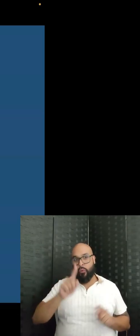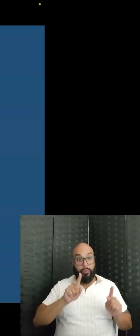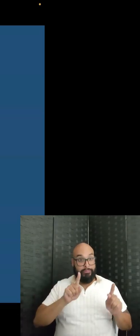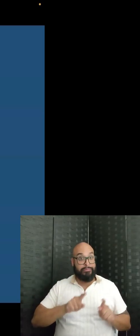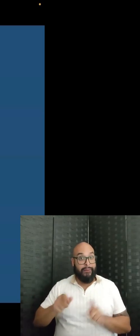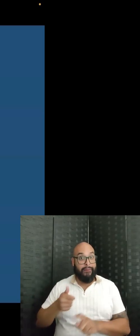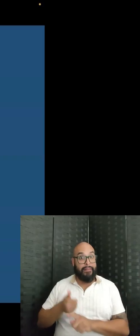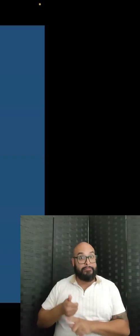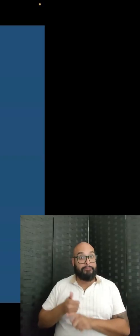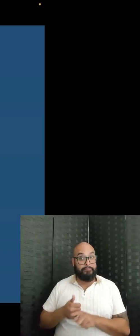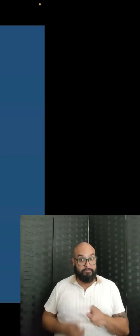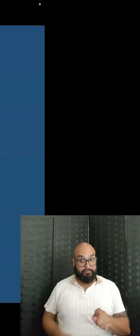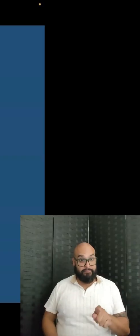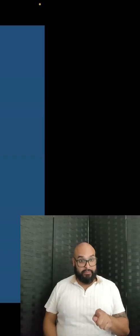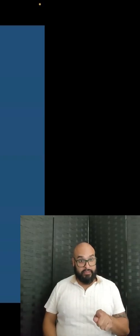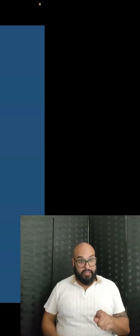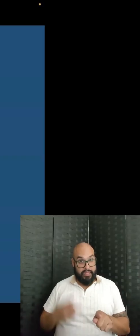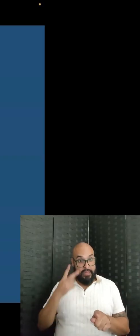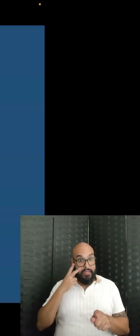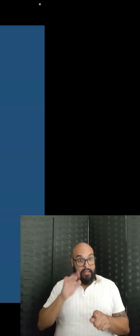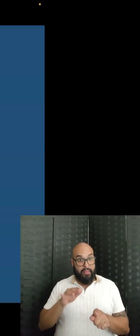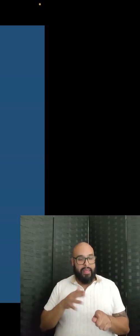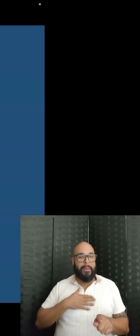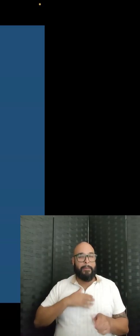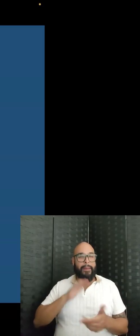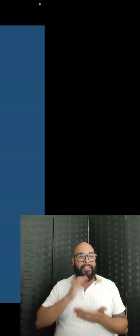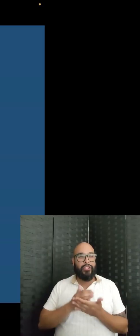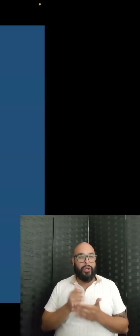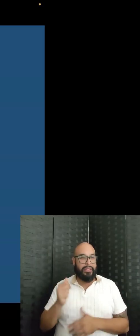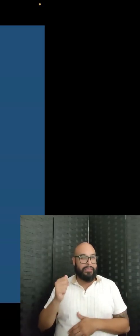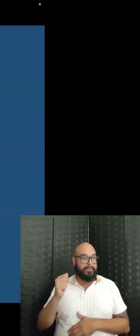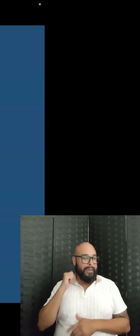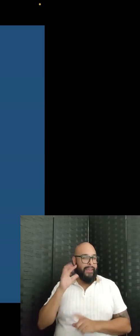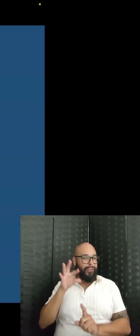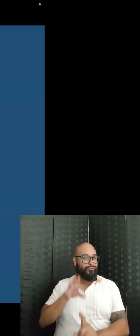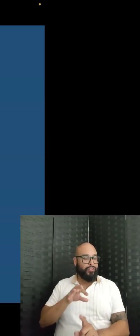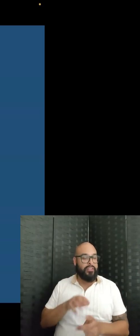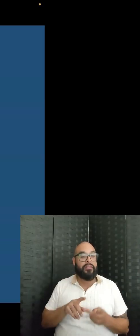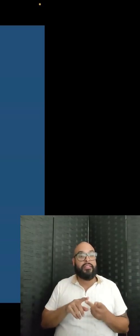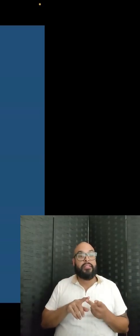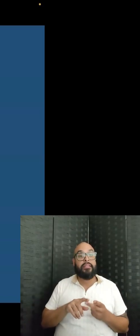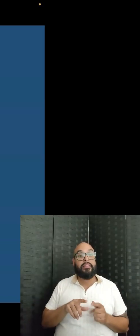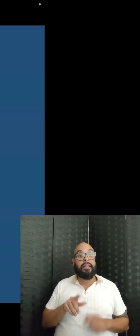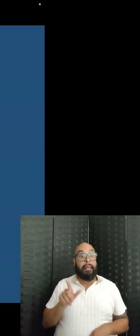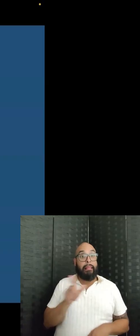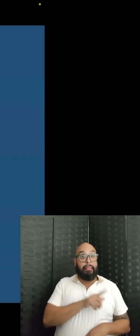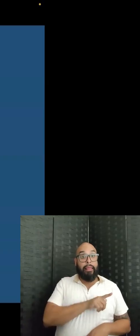in the back of my daughter in the middle. And on the left is the educational diagnostician here in Texas who tested her.